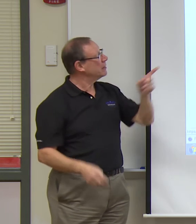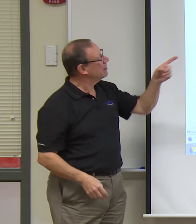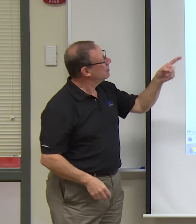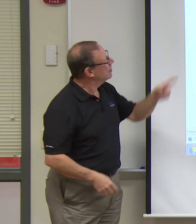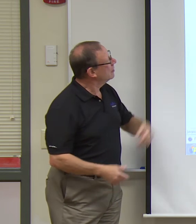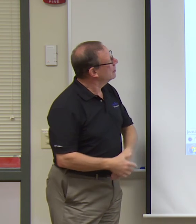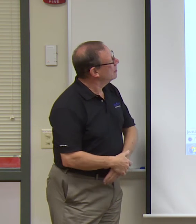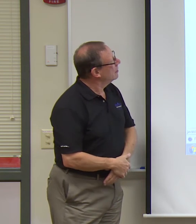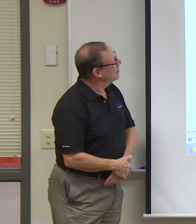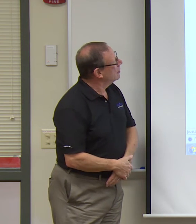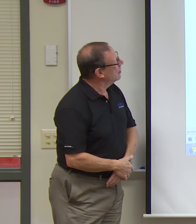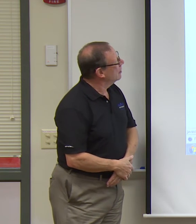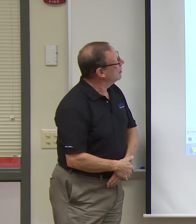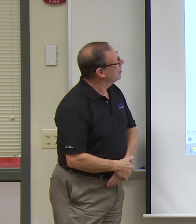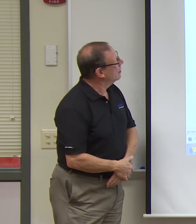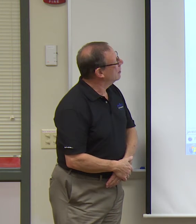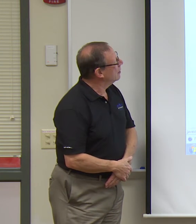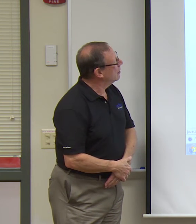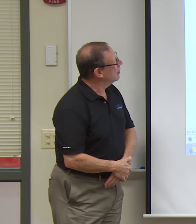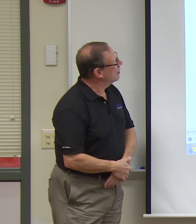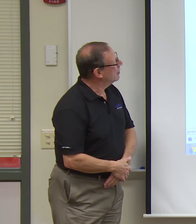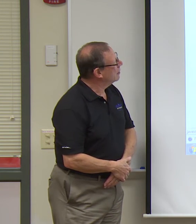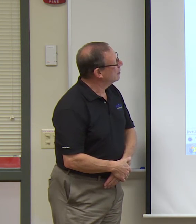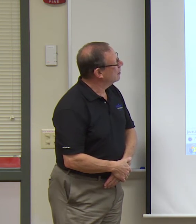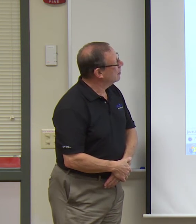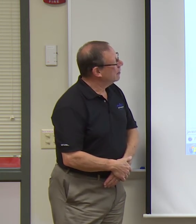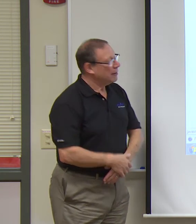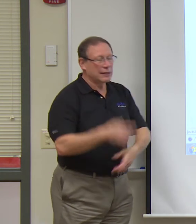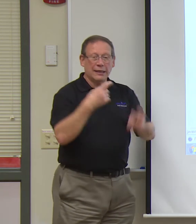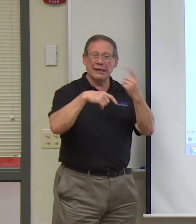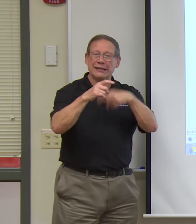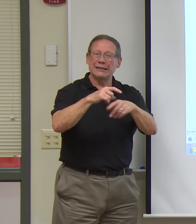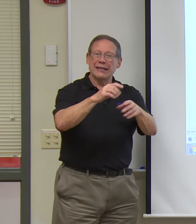what they need quickly rather than downloading a 7- or 8-page document.